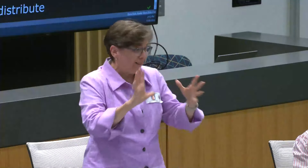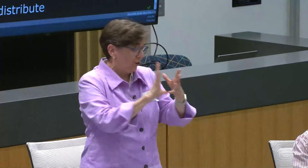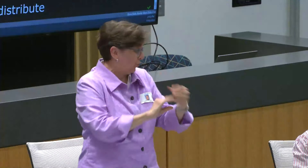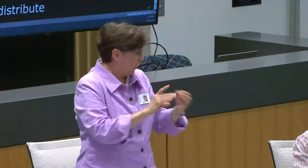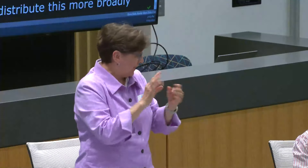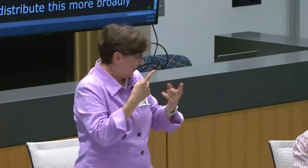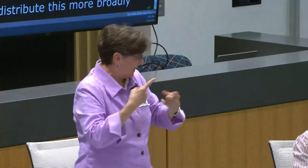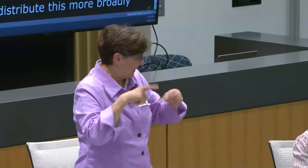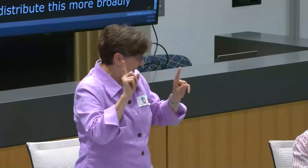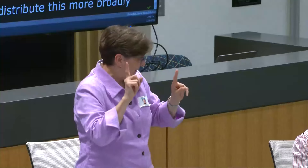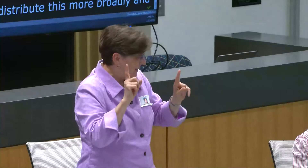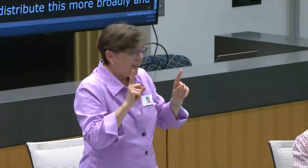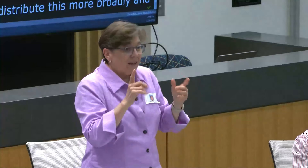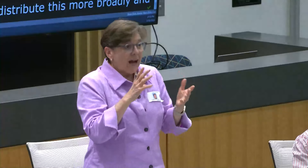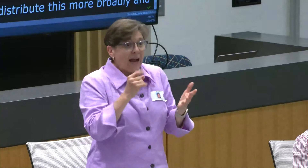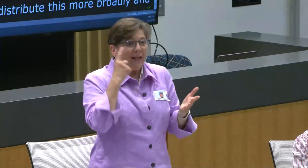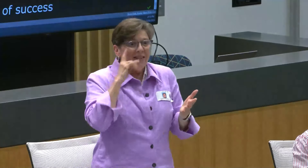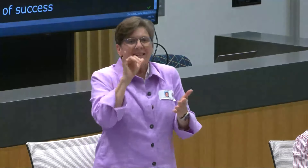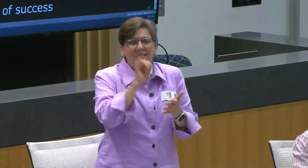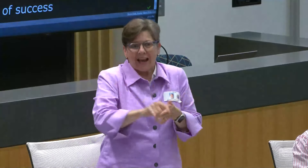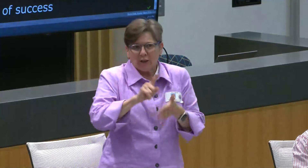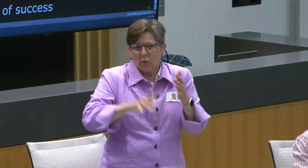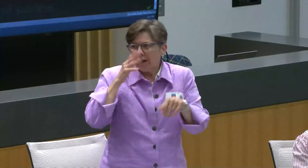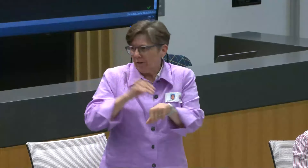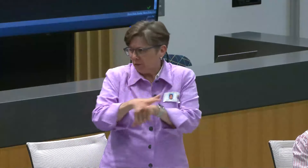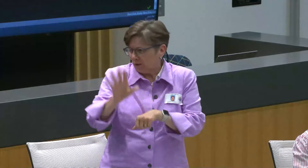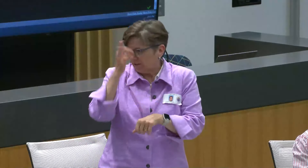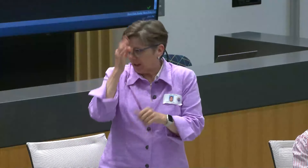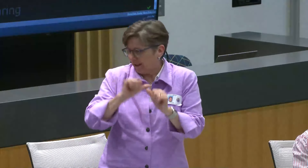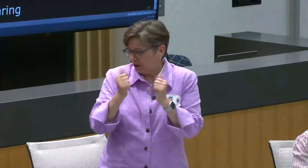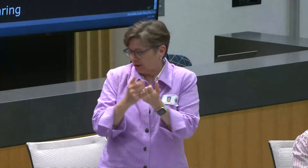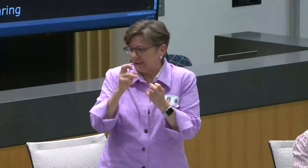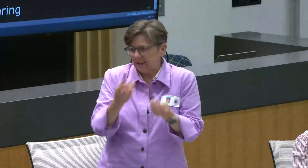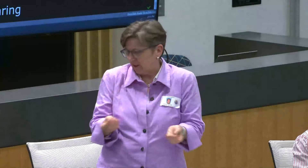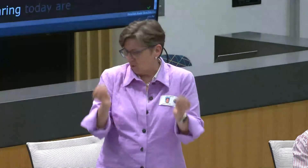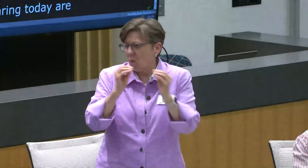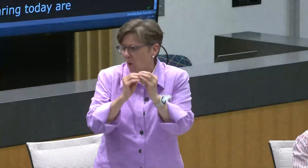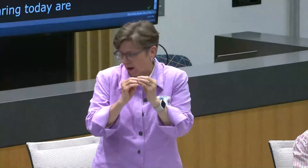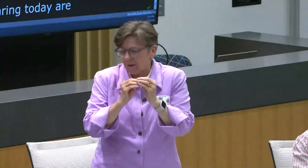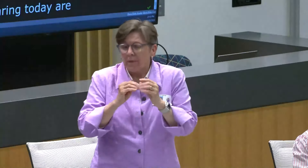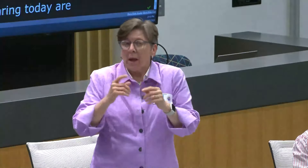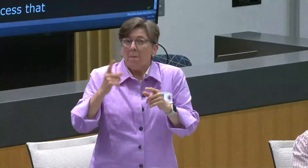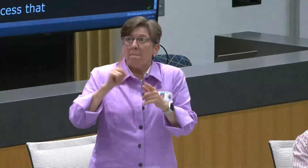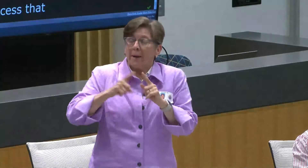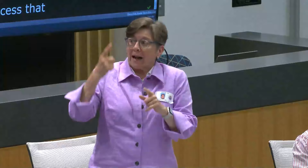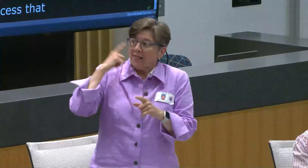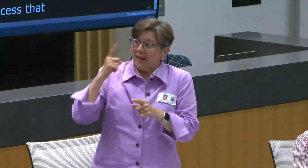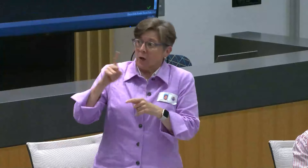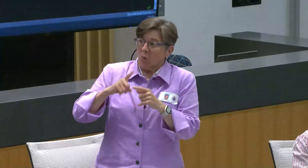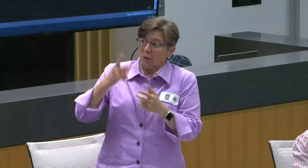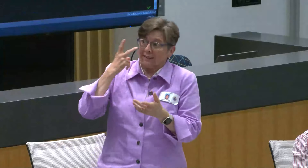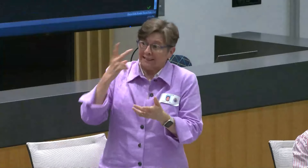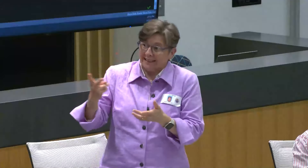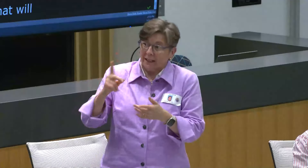FEDERAL AGENCIES TO USE IT. BUT REALLY TO BE A MODEL FOR OTHERS, AS WELL. HOW WE CAN DISTRIBUTE THIS MORE BROADLY AND SHOW MODELS